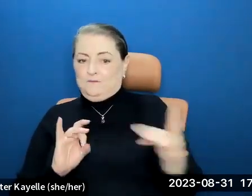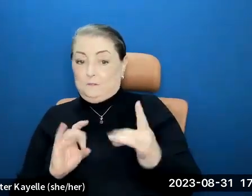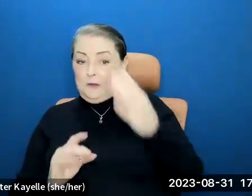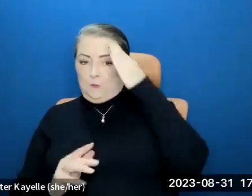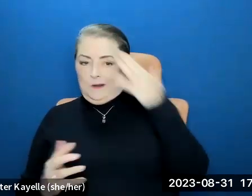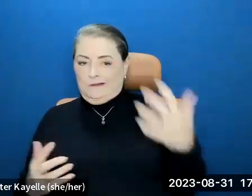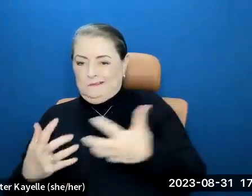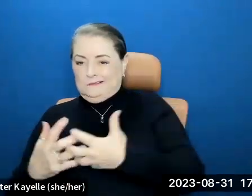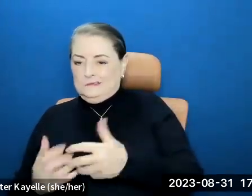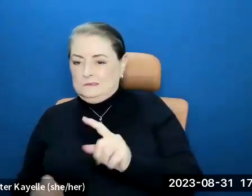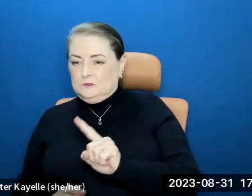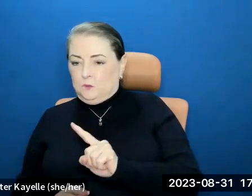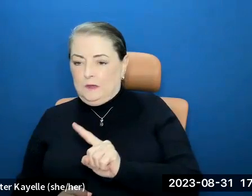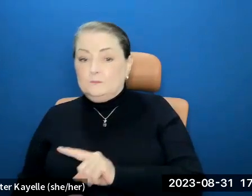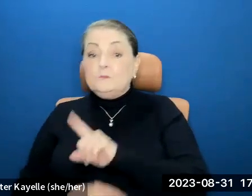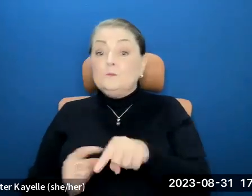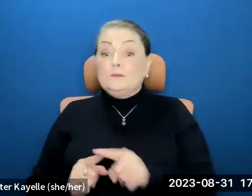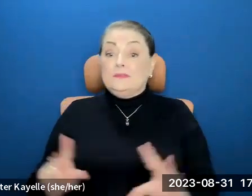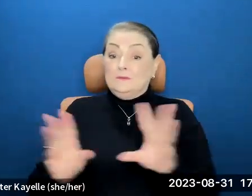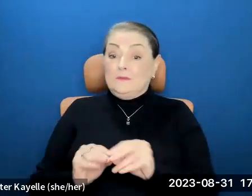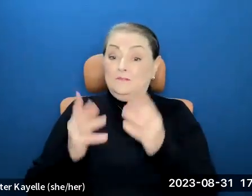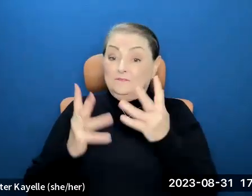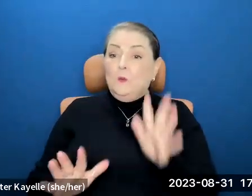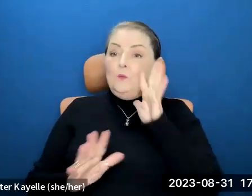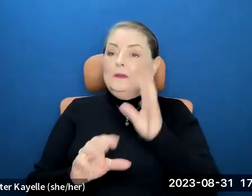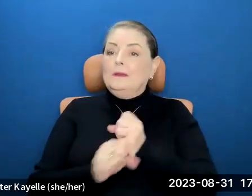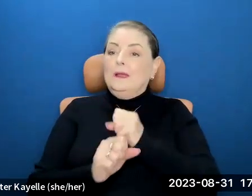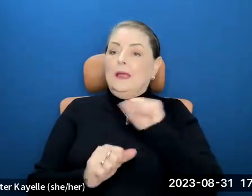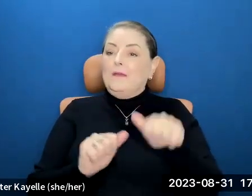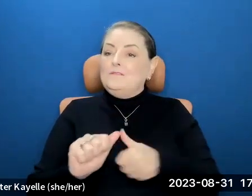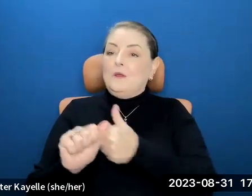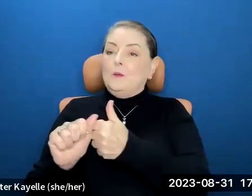once the sessions conclude you will receive a follow-up email with a link to take a survey